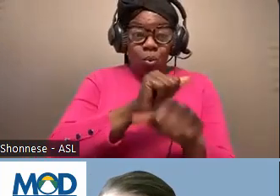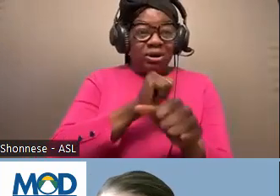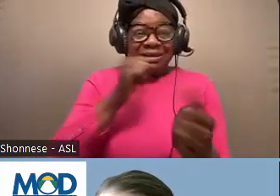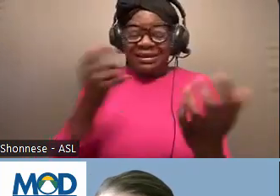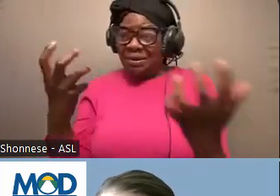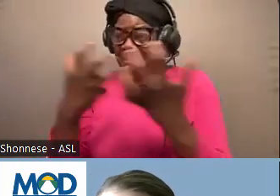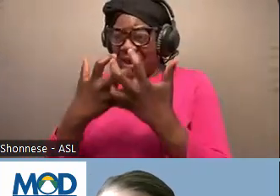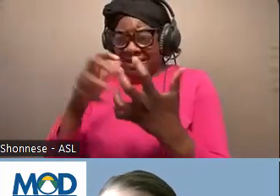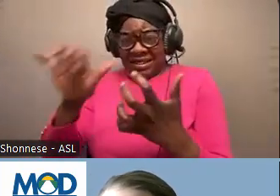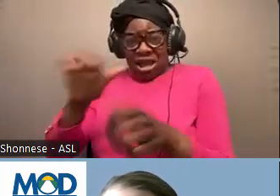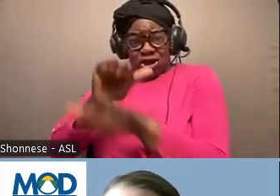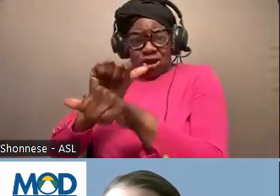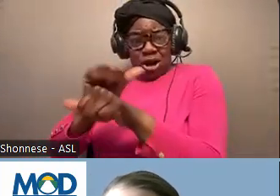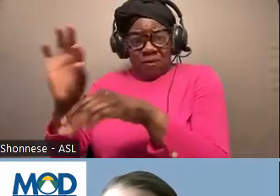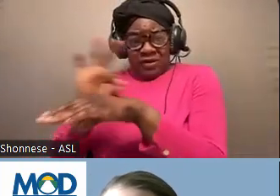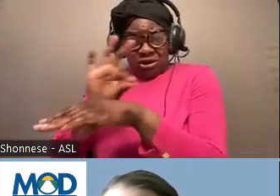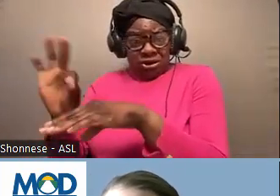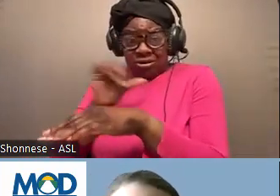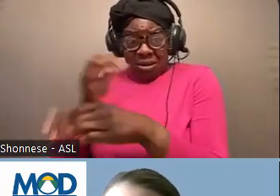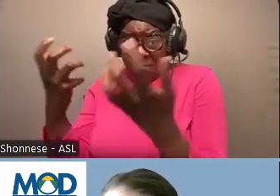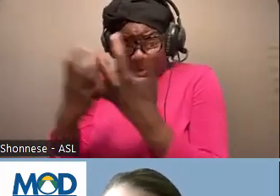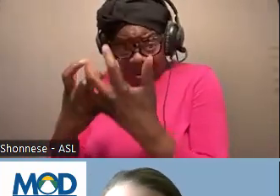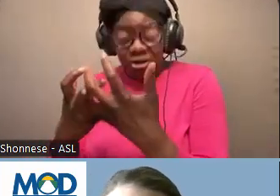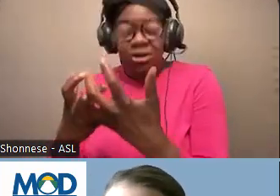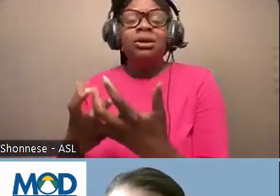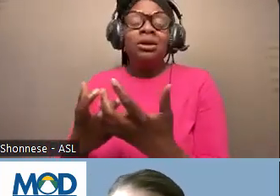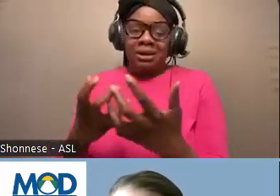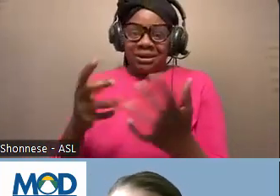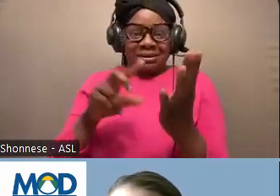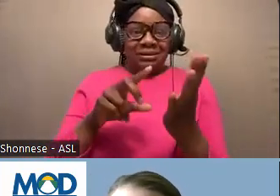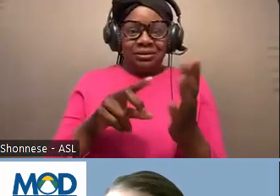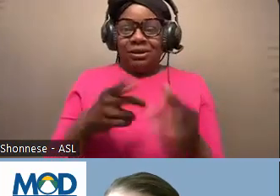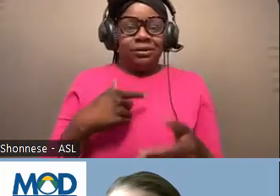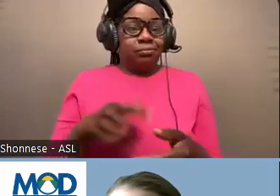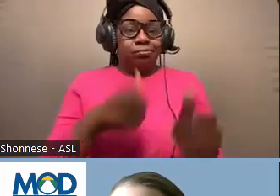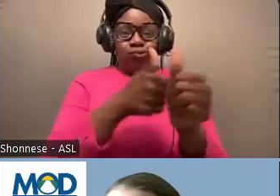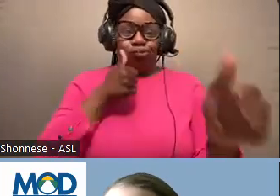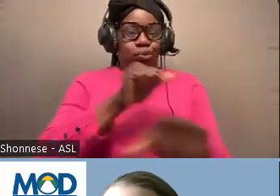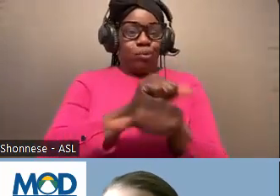essential job functions, take telework off the table. If they need to be in